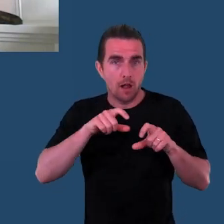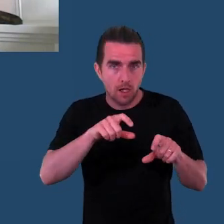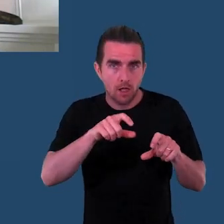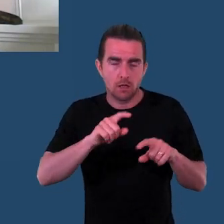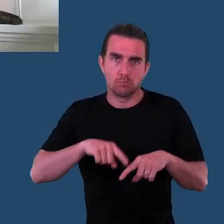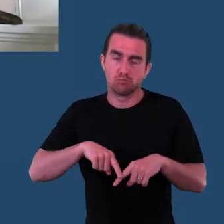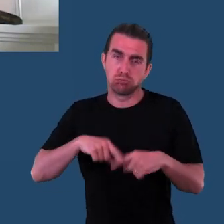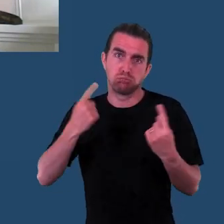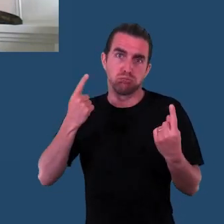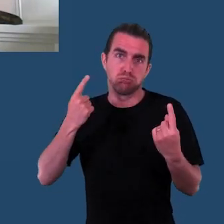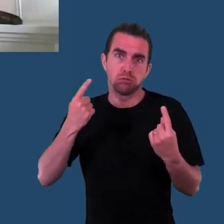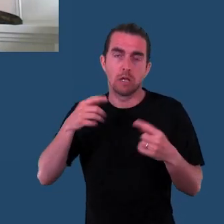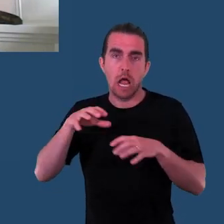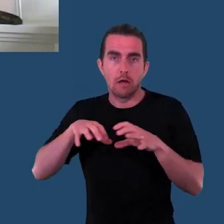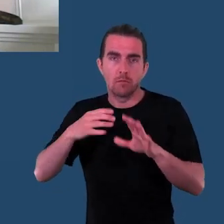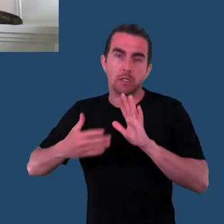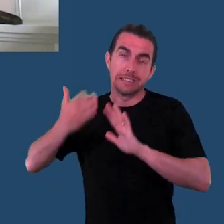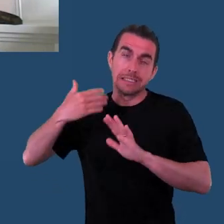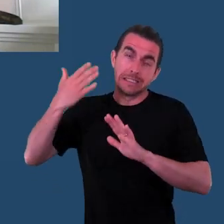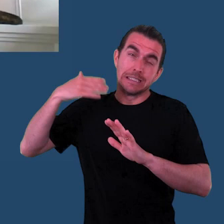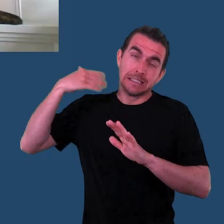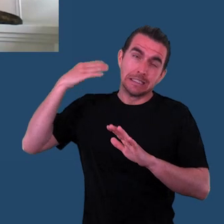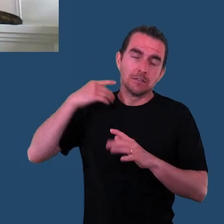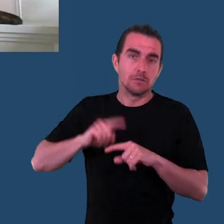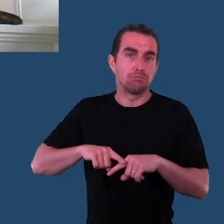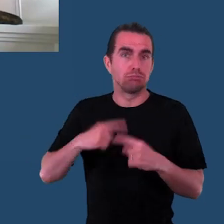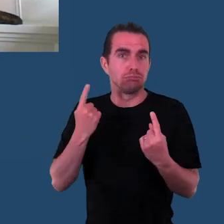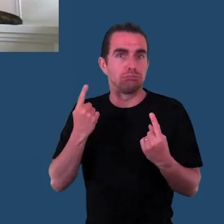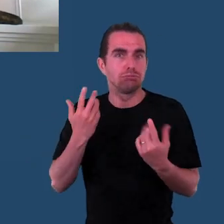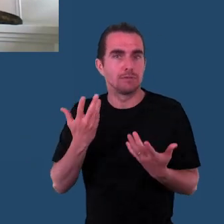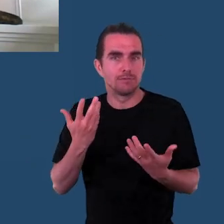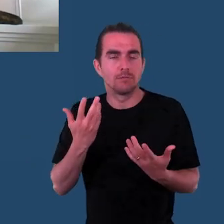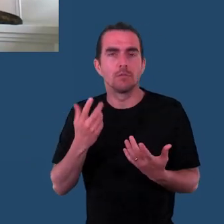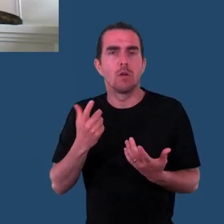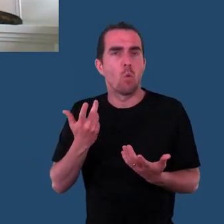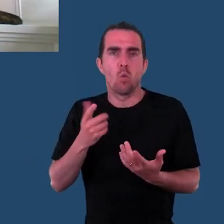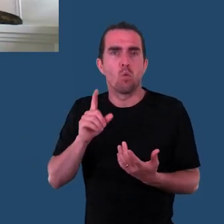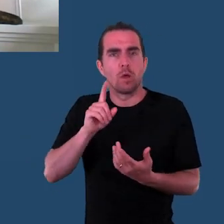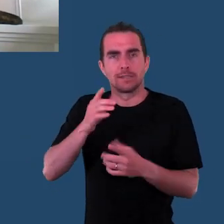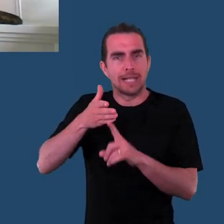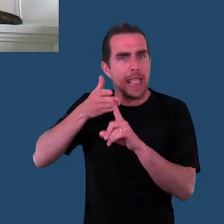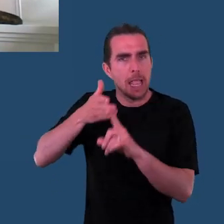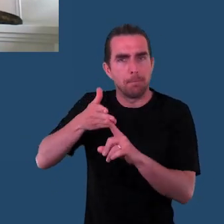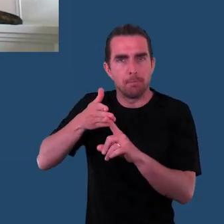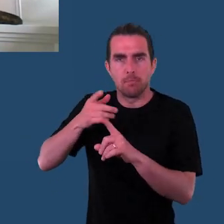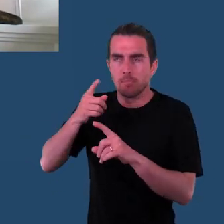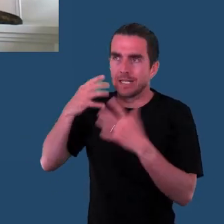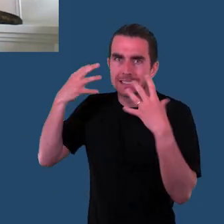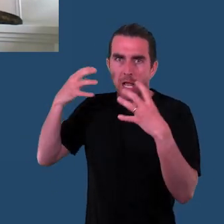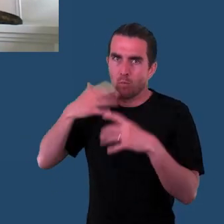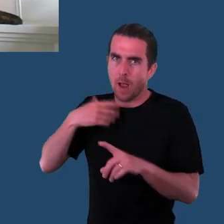are very, very different than the animals that were alive then. So, what would be the purpose of bringing back dinosaurs